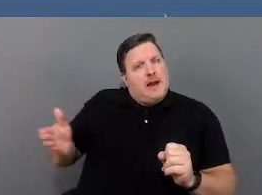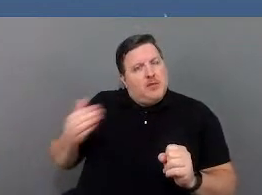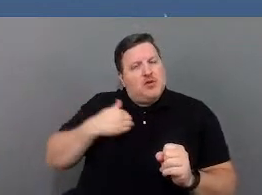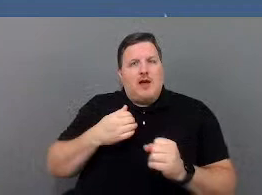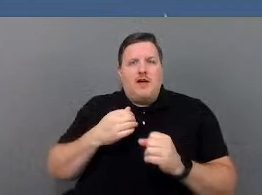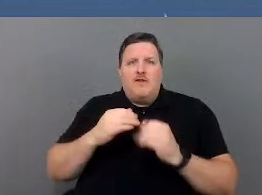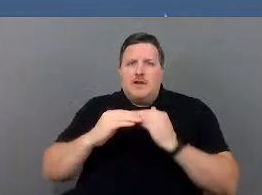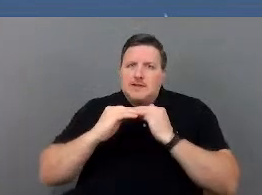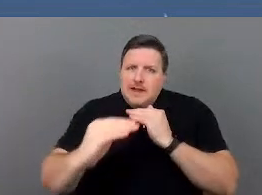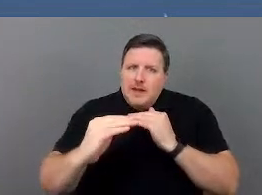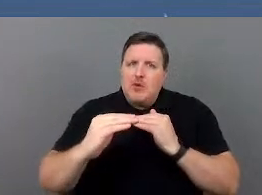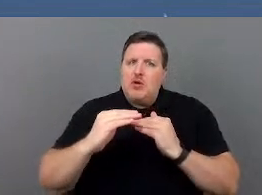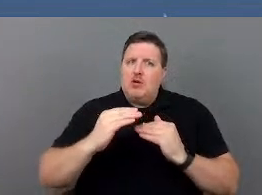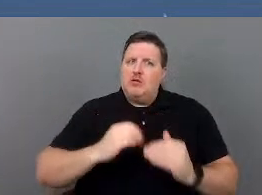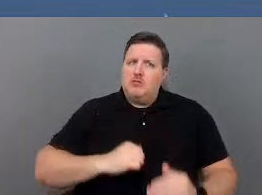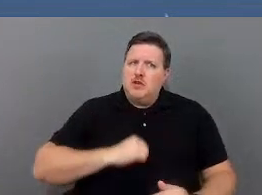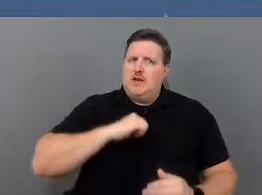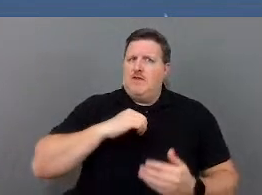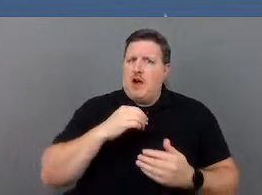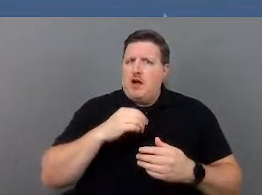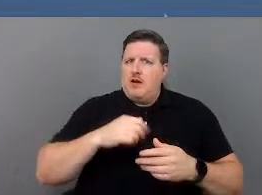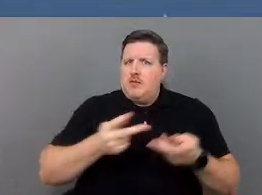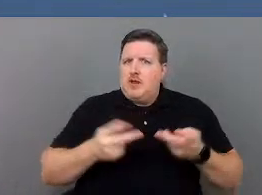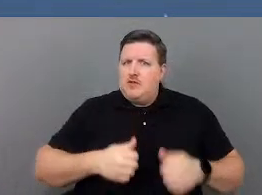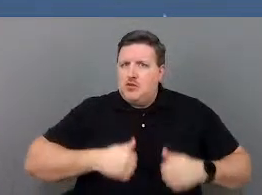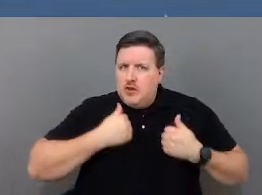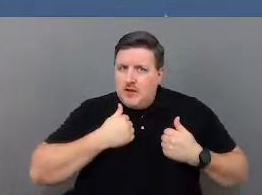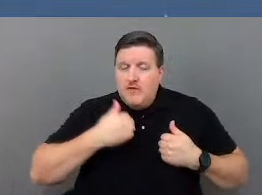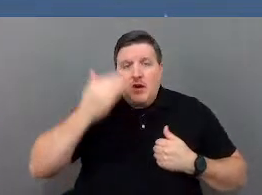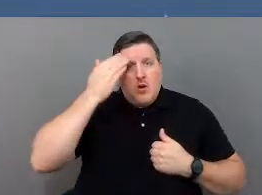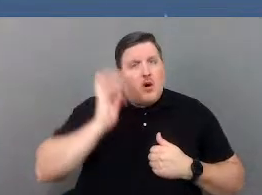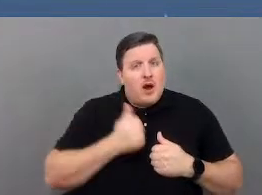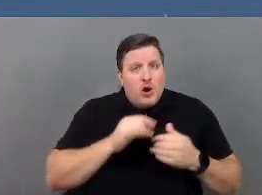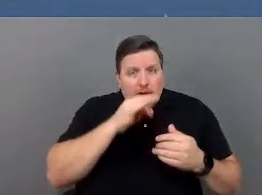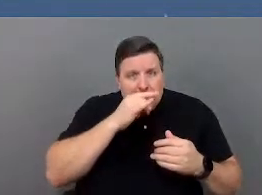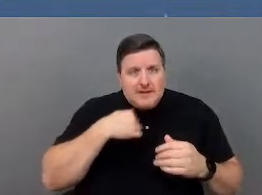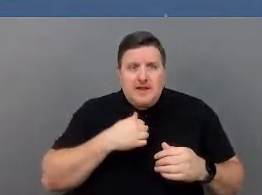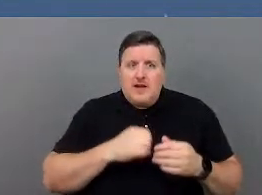TO LIVE, KNOWING THAT KIDS IN OUR CITY AFTER